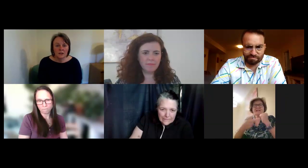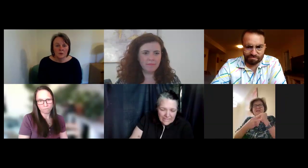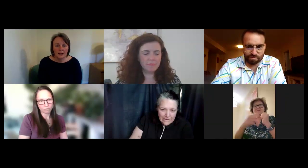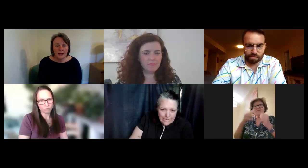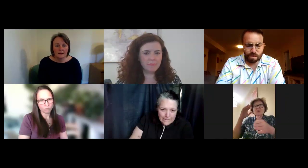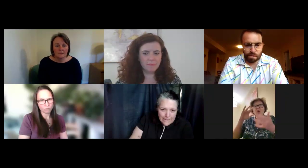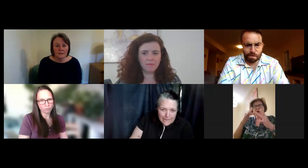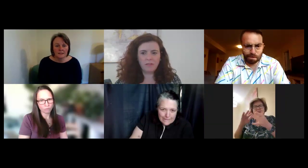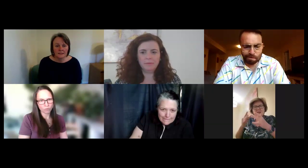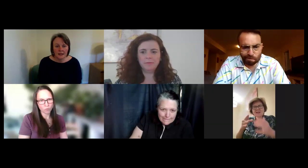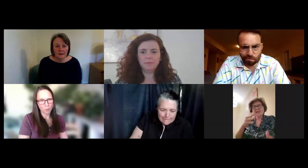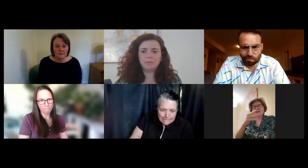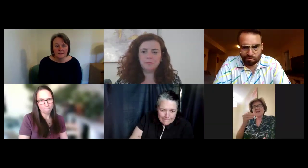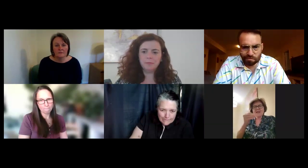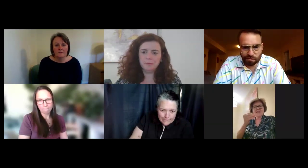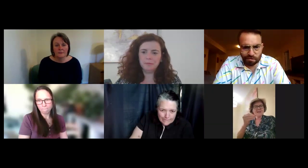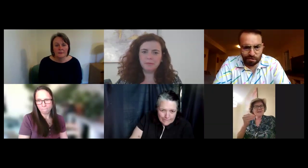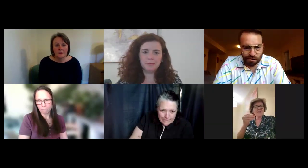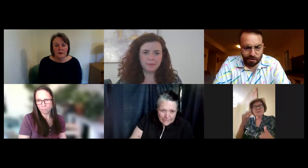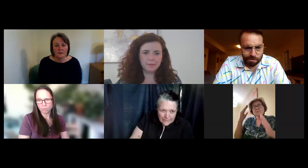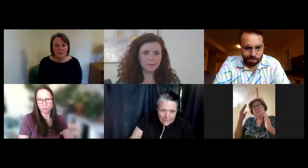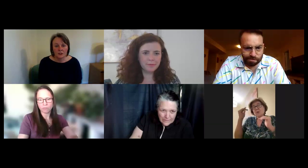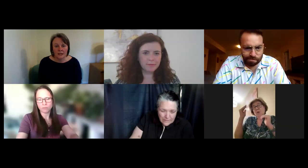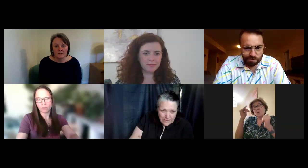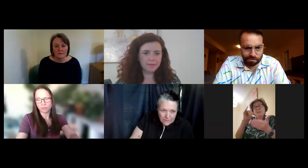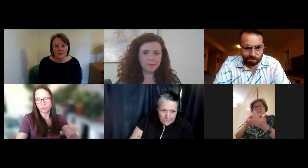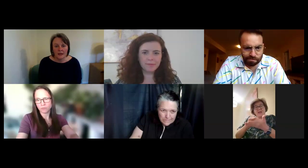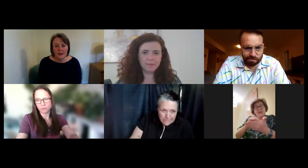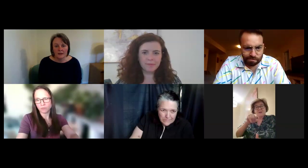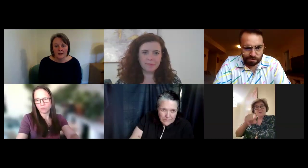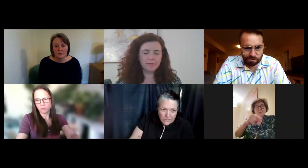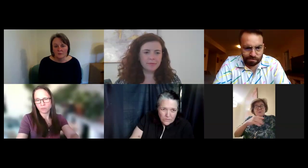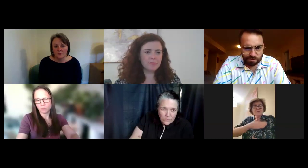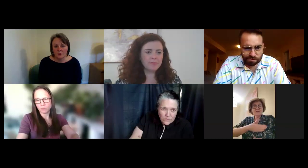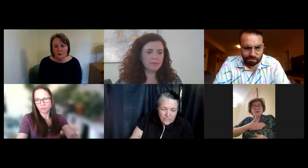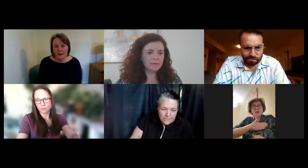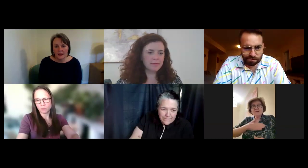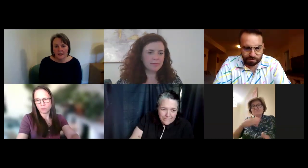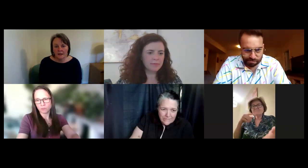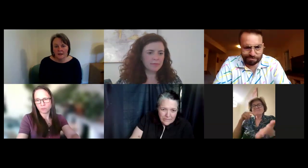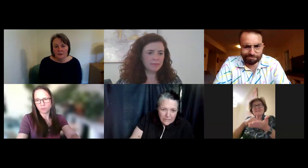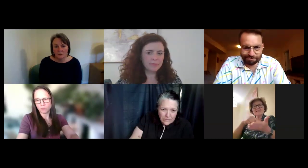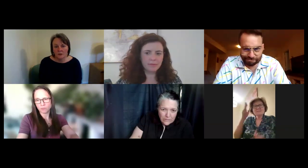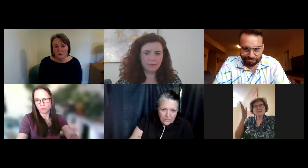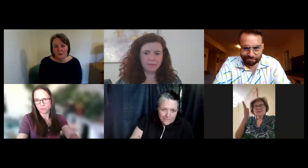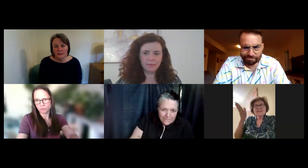will have this saved on the internet and I'm hopeful that you all enjoyed